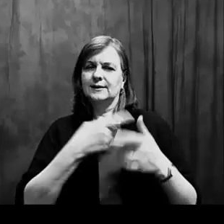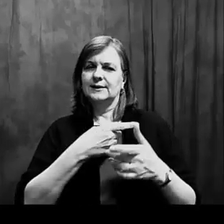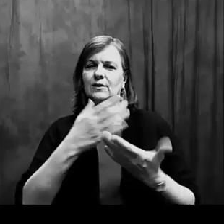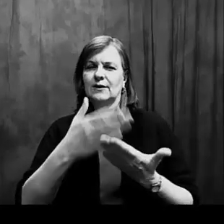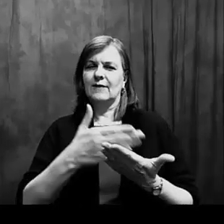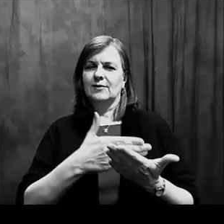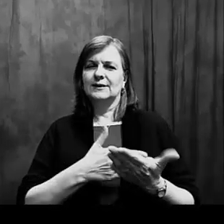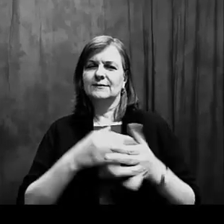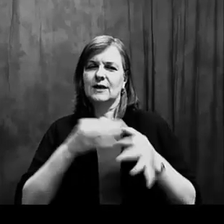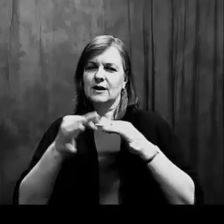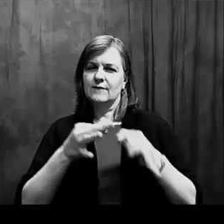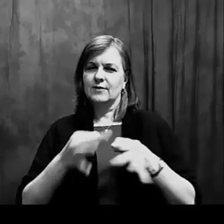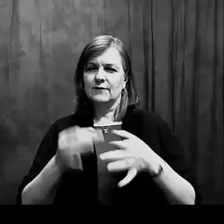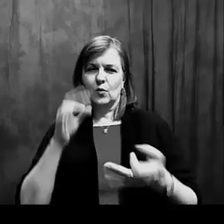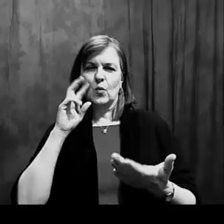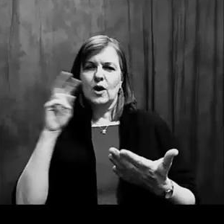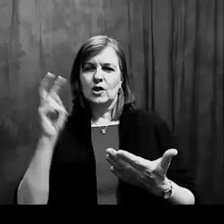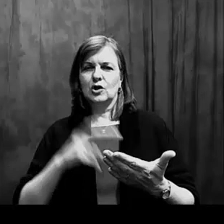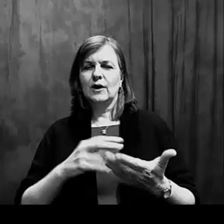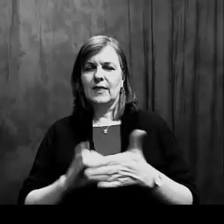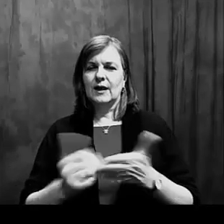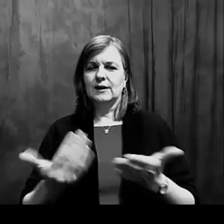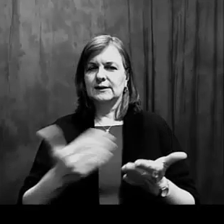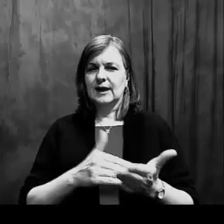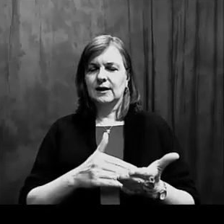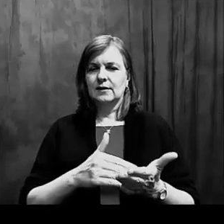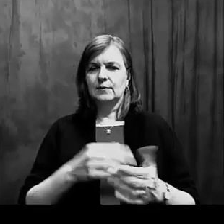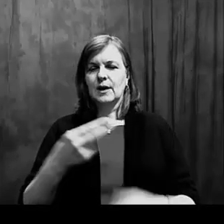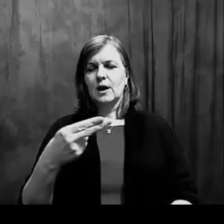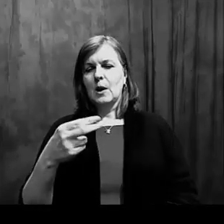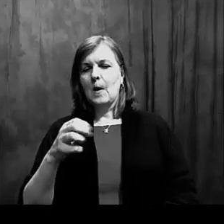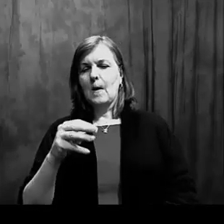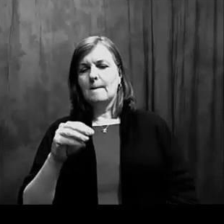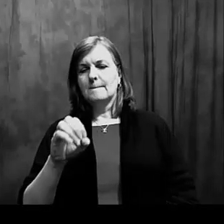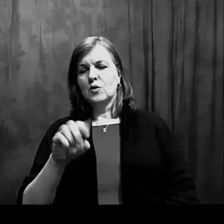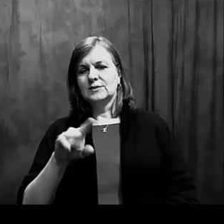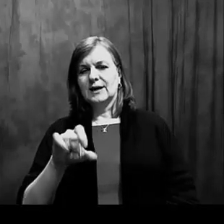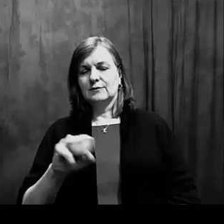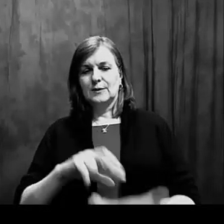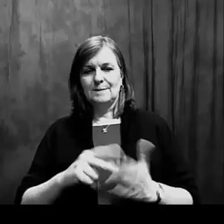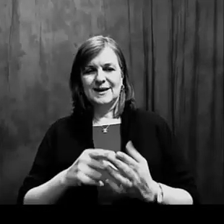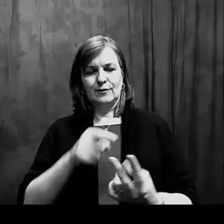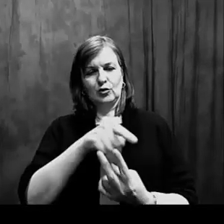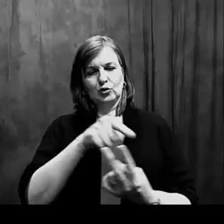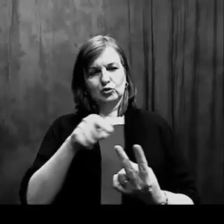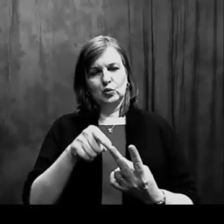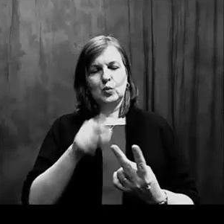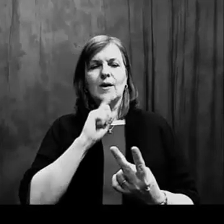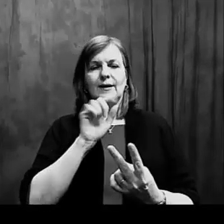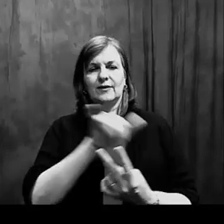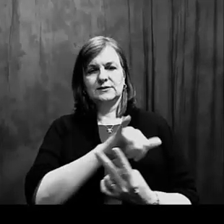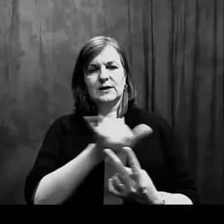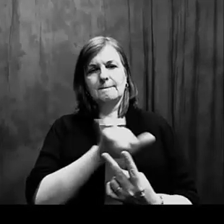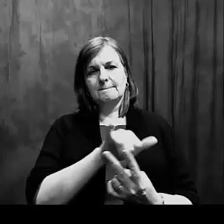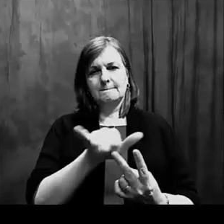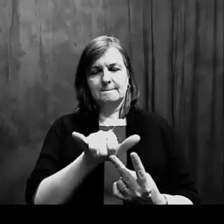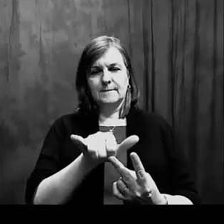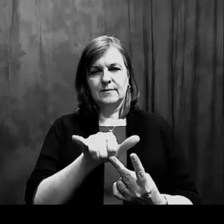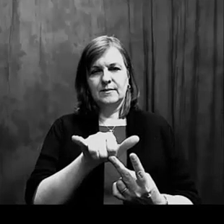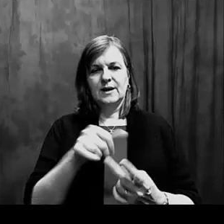so what we have to figure out is what that actually means. I give you some definitions here in case you wanna go back and look at